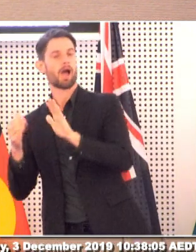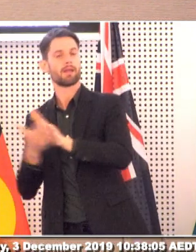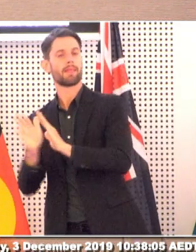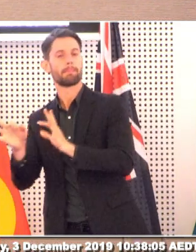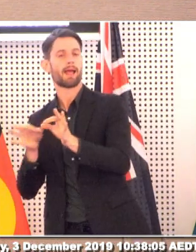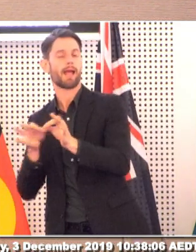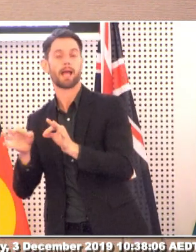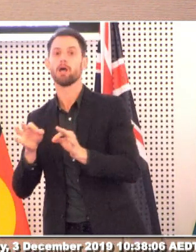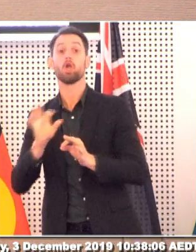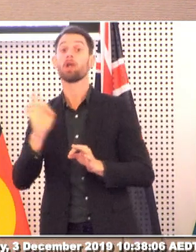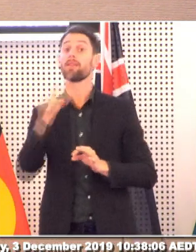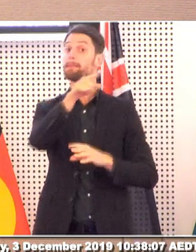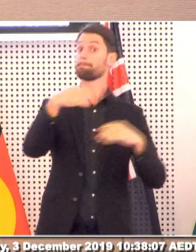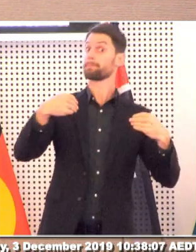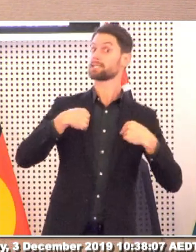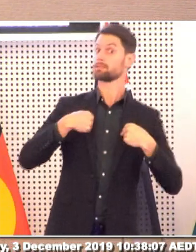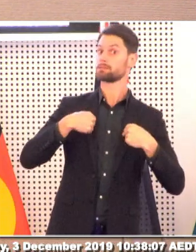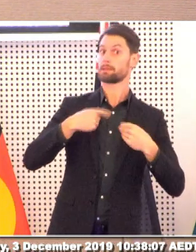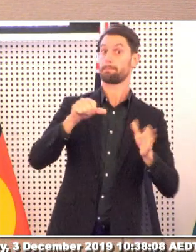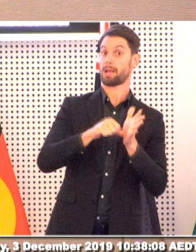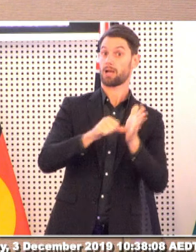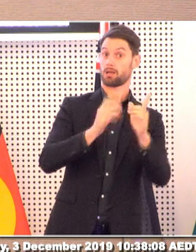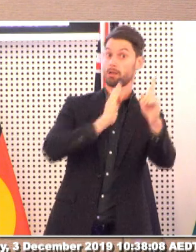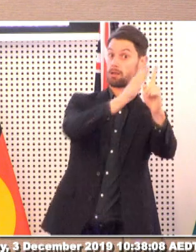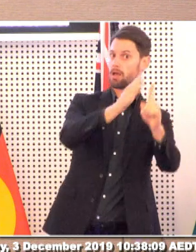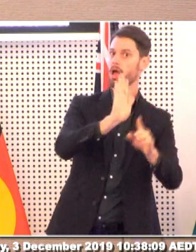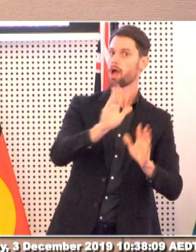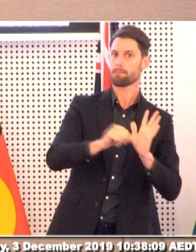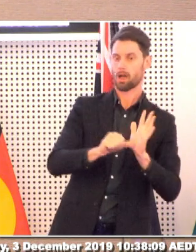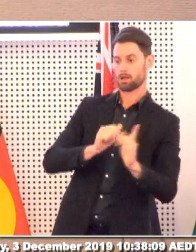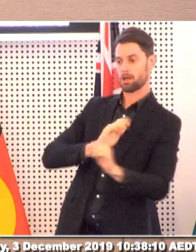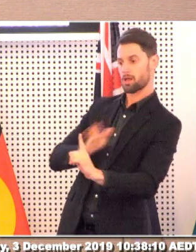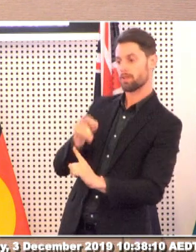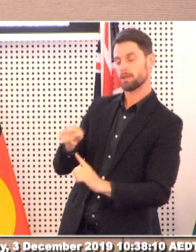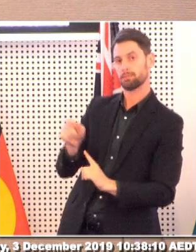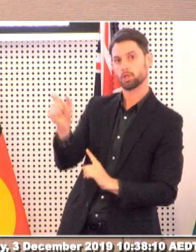It would be attached to the person in their plan, which at least in theory it means that people will have more choice